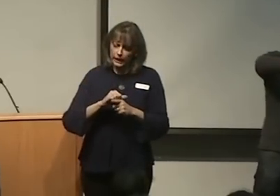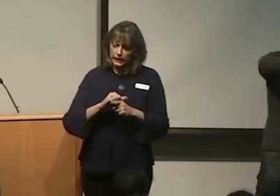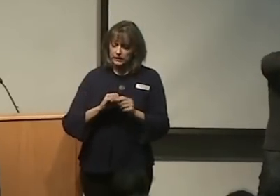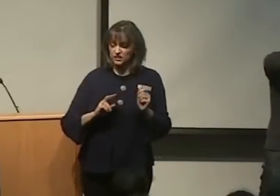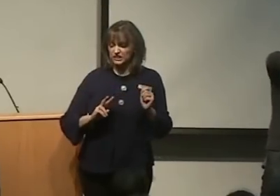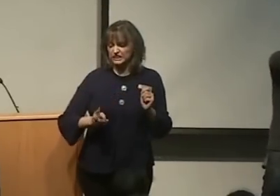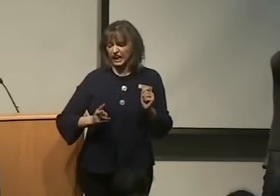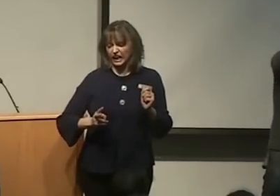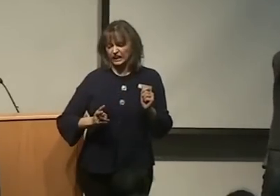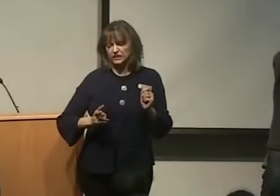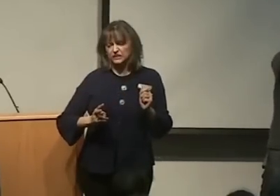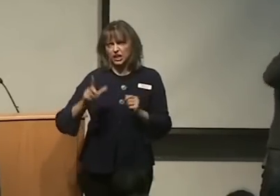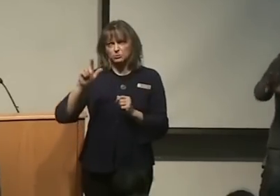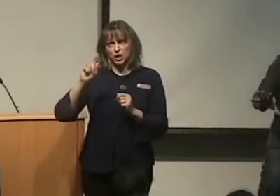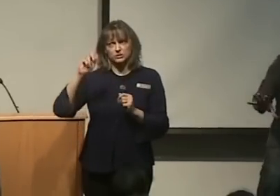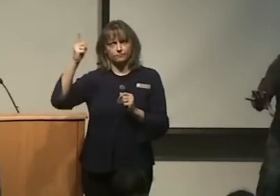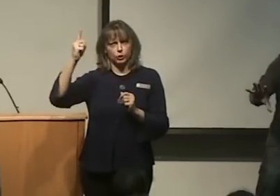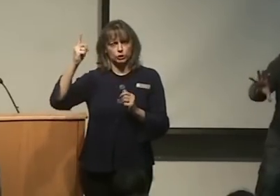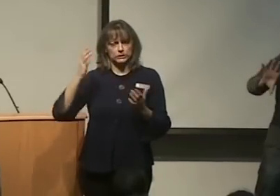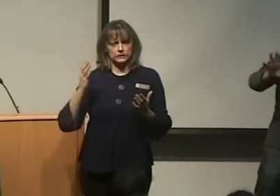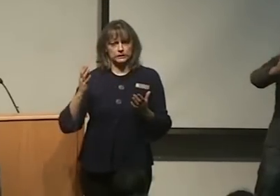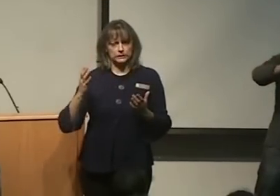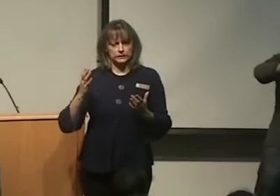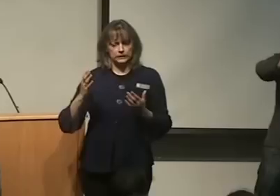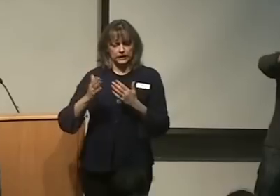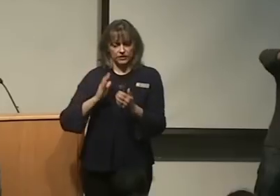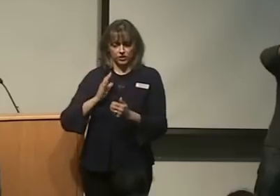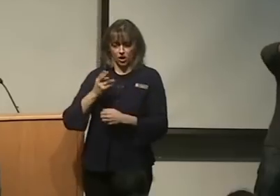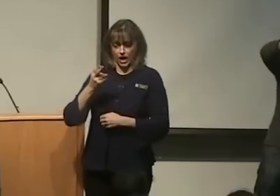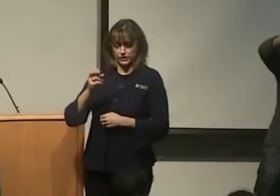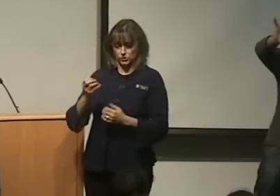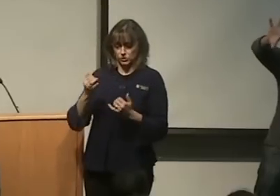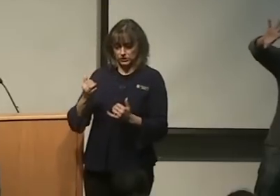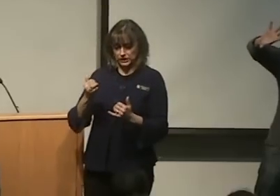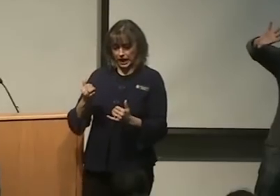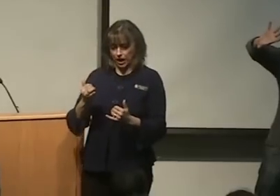And even our high schools have kind of had this Harvard Red Book education